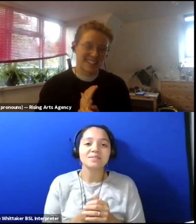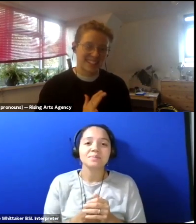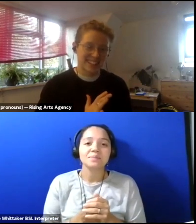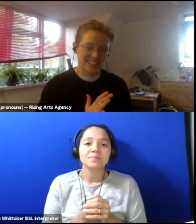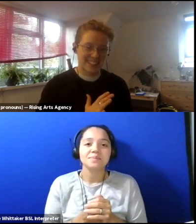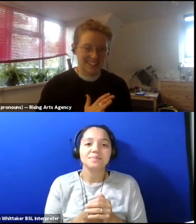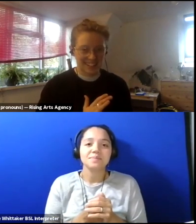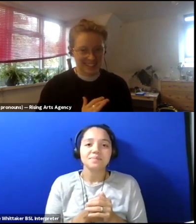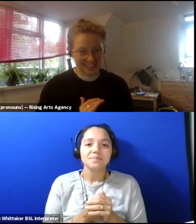Yes.